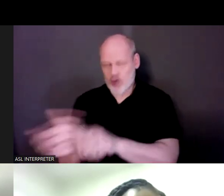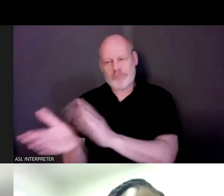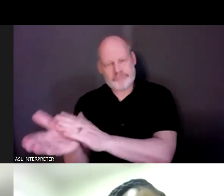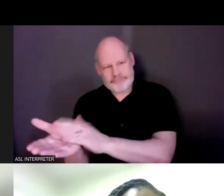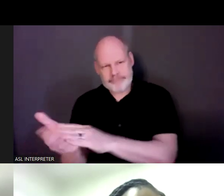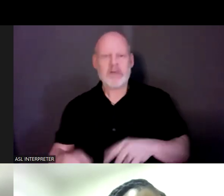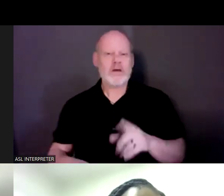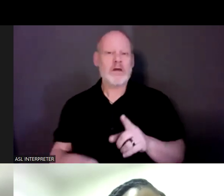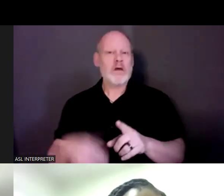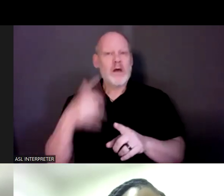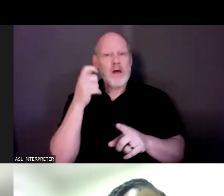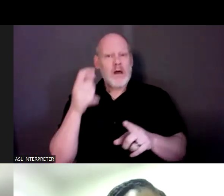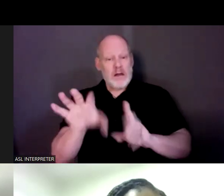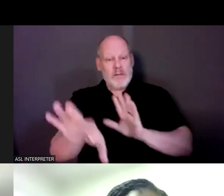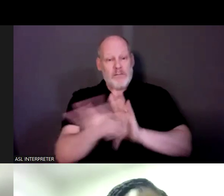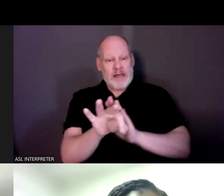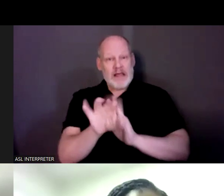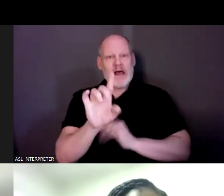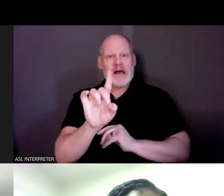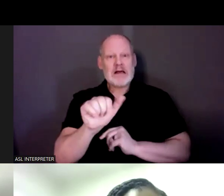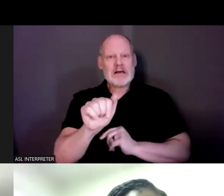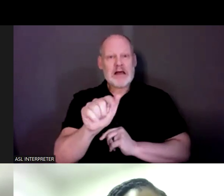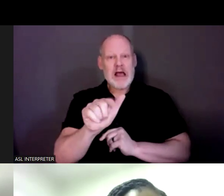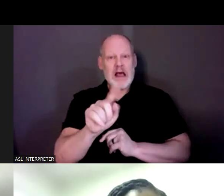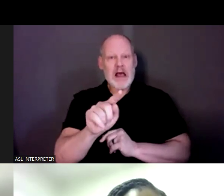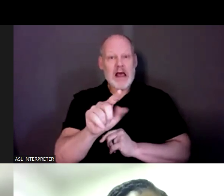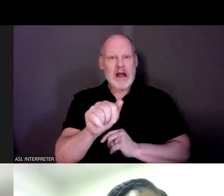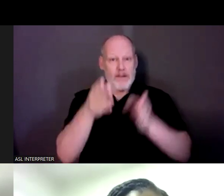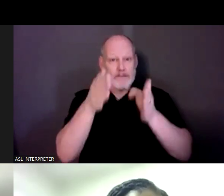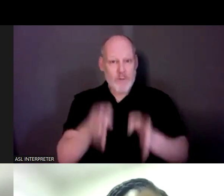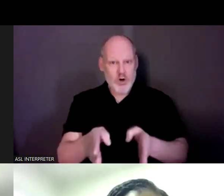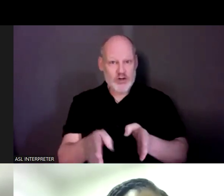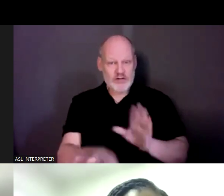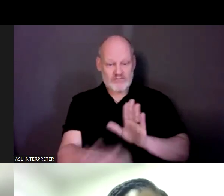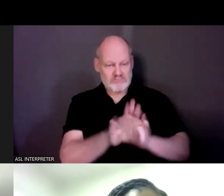Having that data person that is giving you that data every single week too,